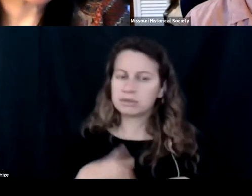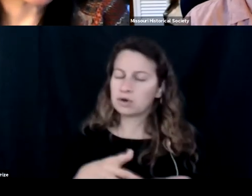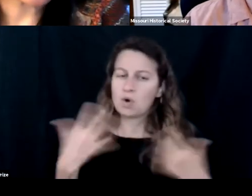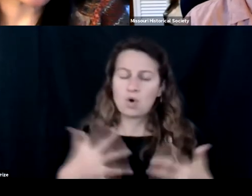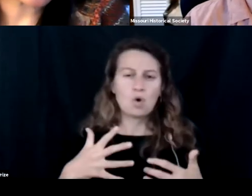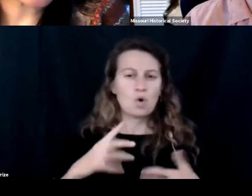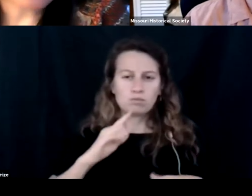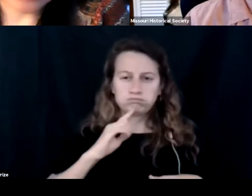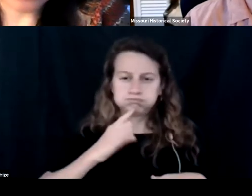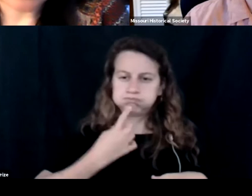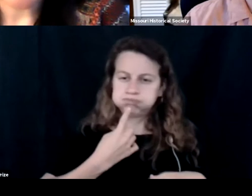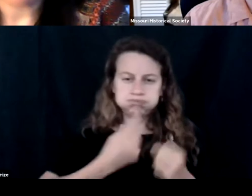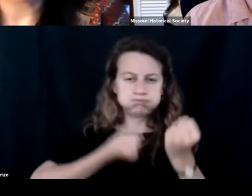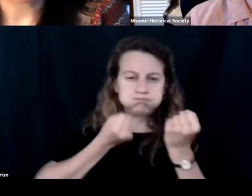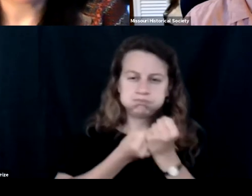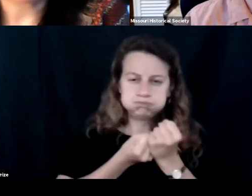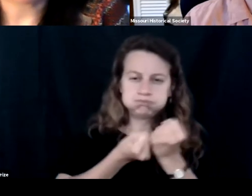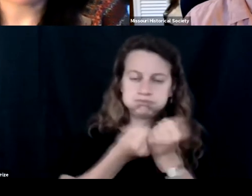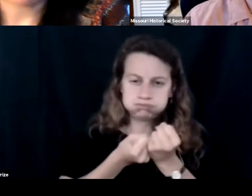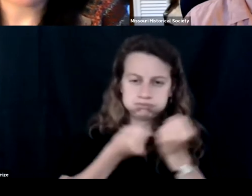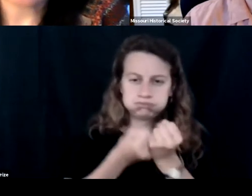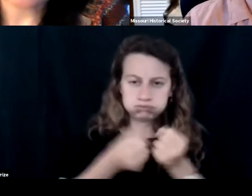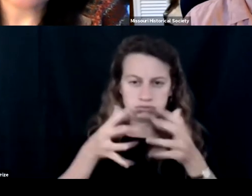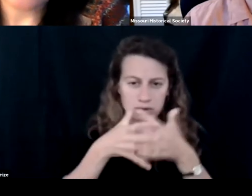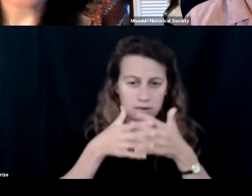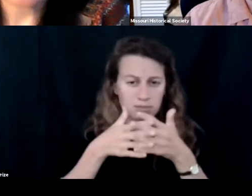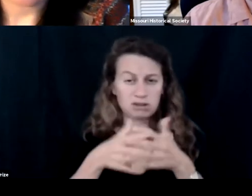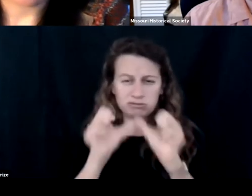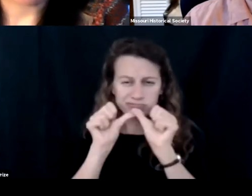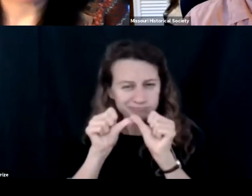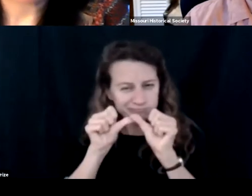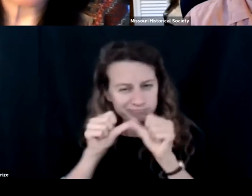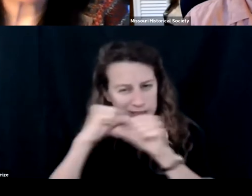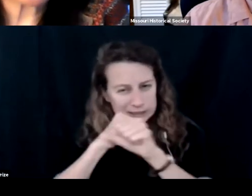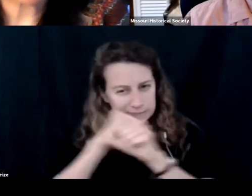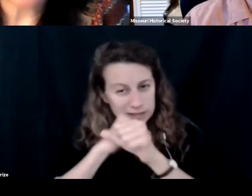is referring to the movement for redress and reparations. Oh, um,